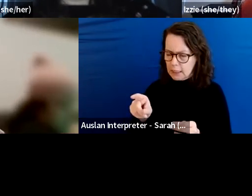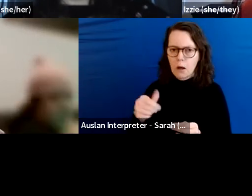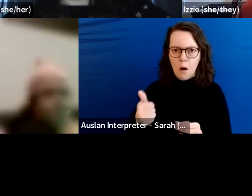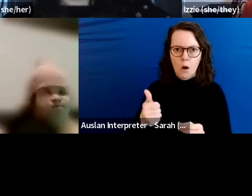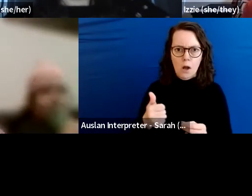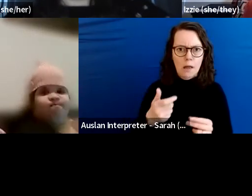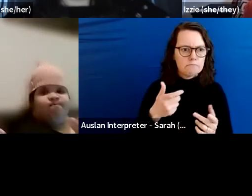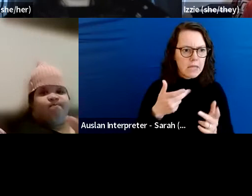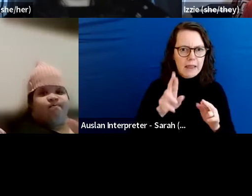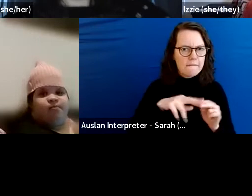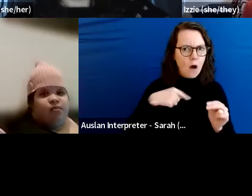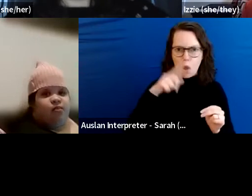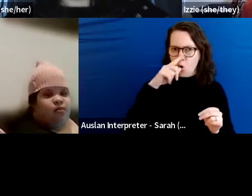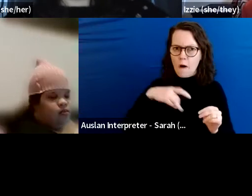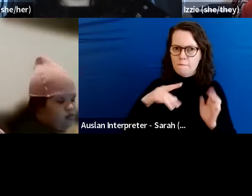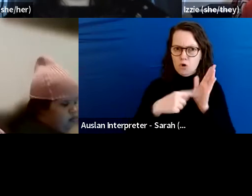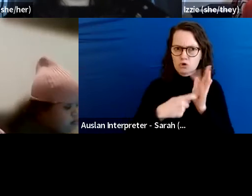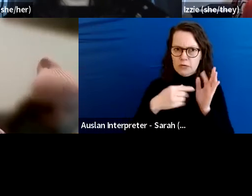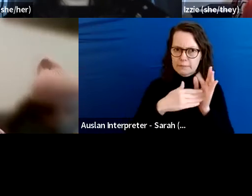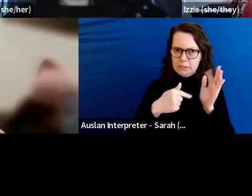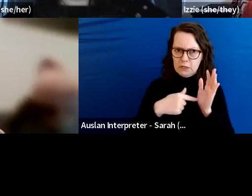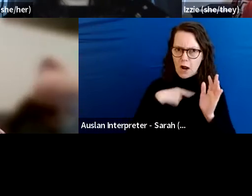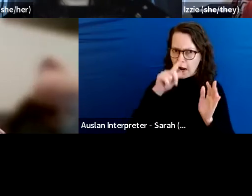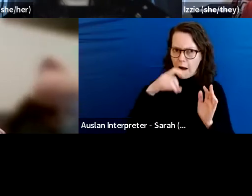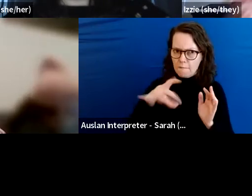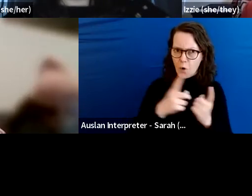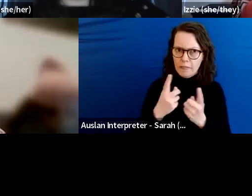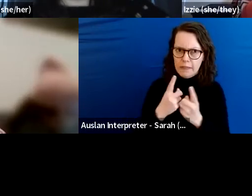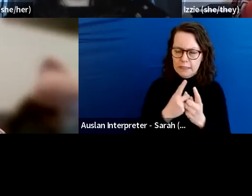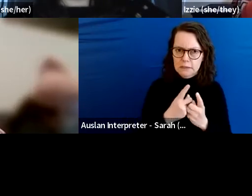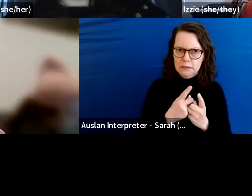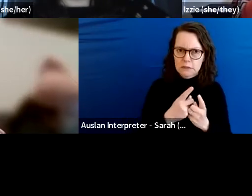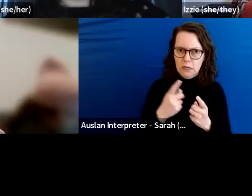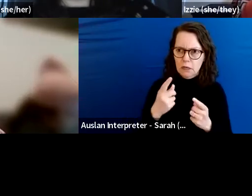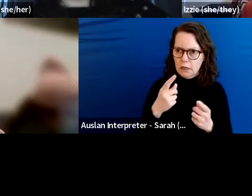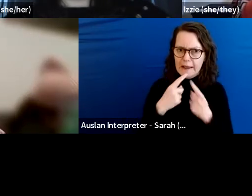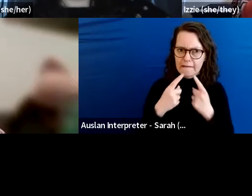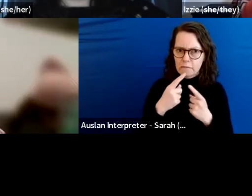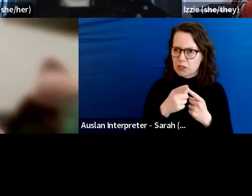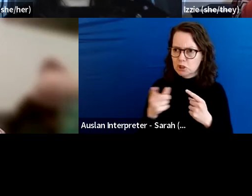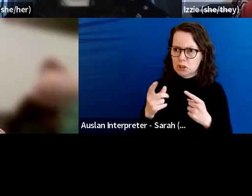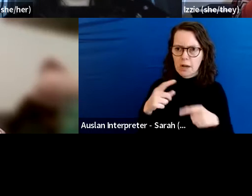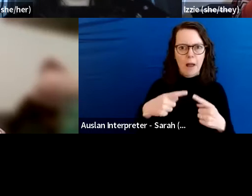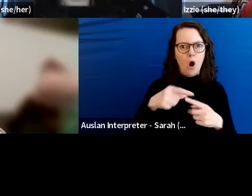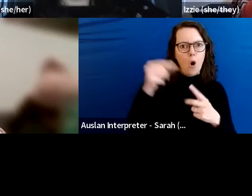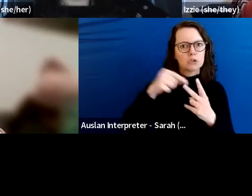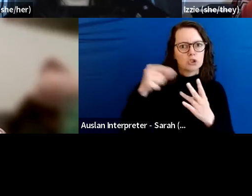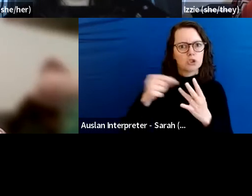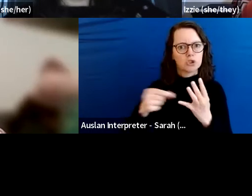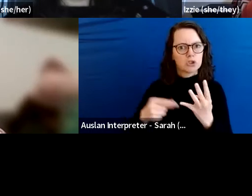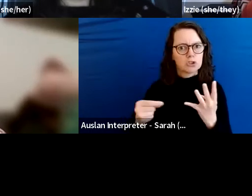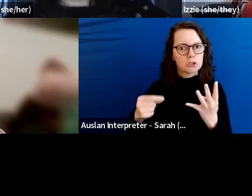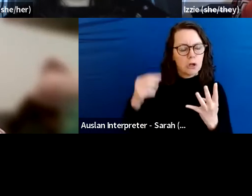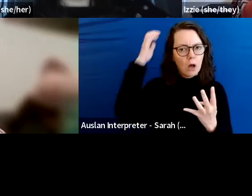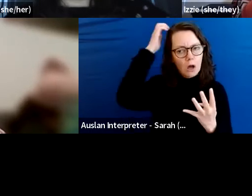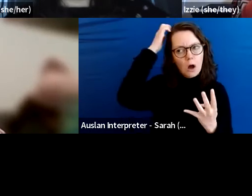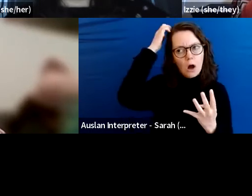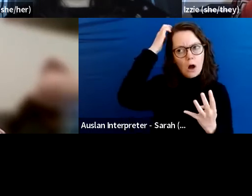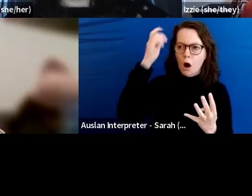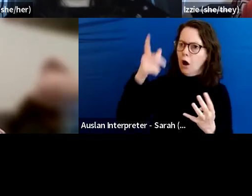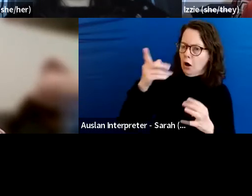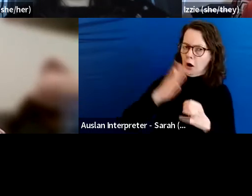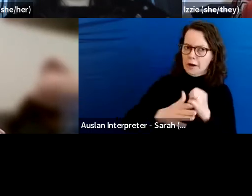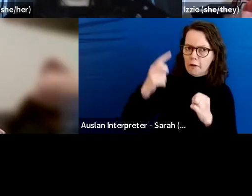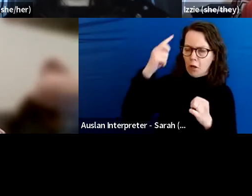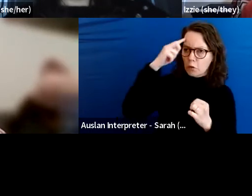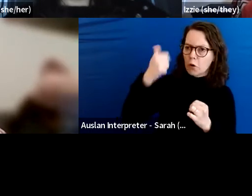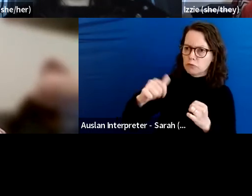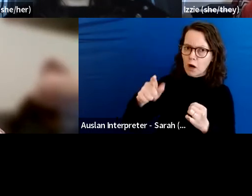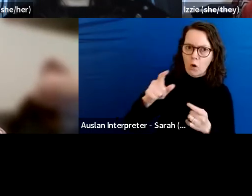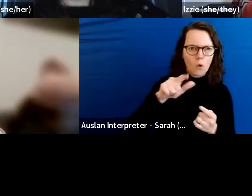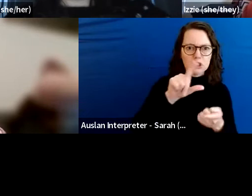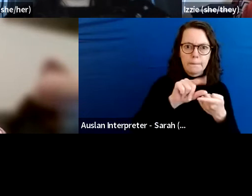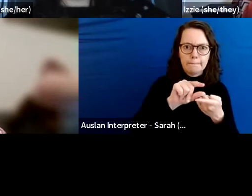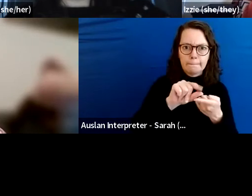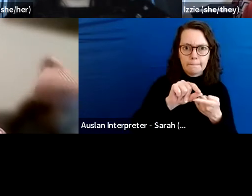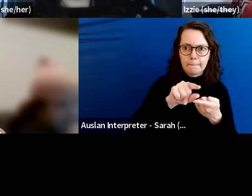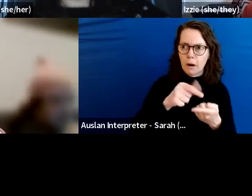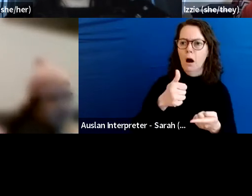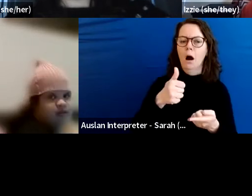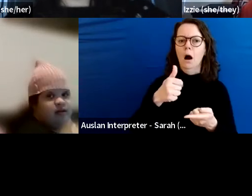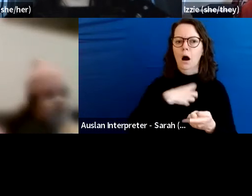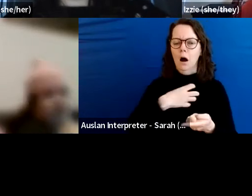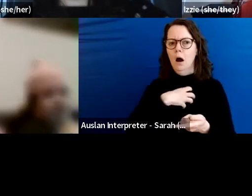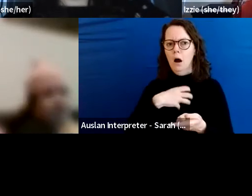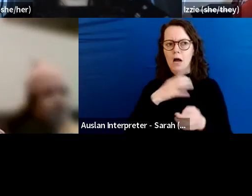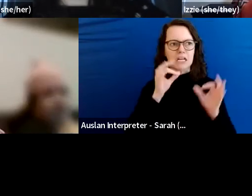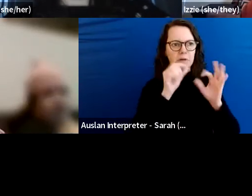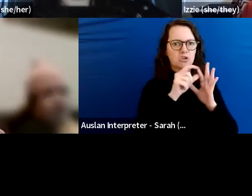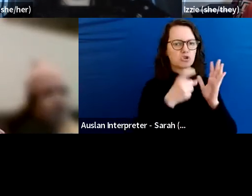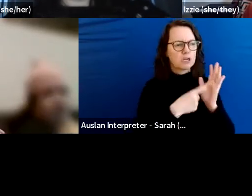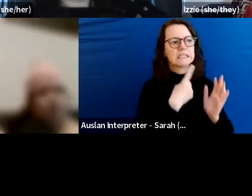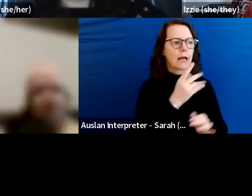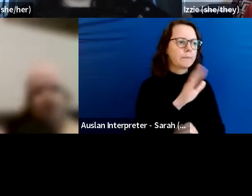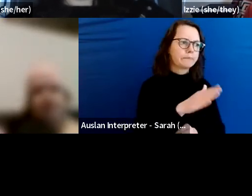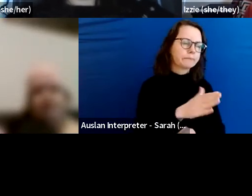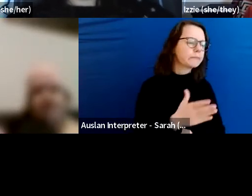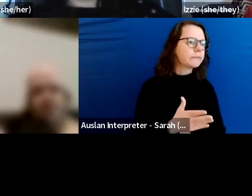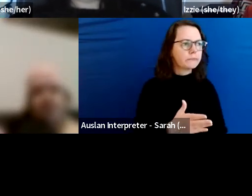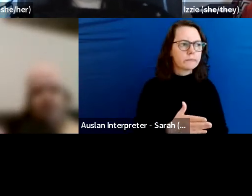some sort of treatment and my family couldn't afford certain things. And, you know, there's alternative treatment ideas that are some places there, people who have gone to doctors and being able to like specialists and being able to say hey like this